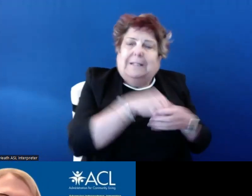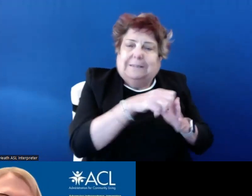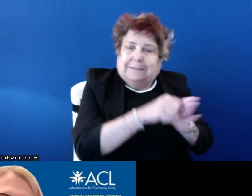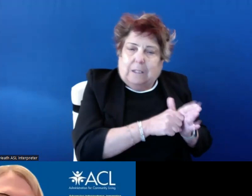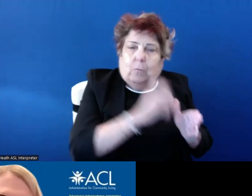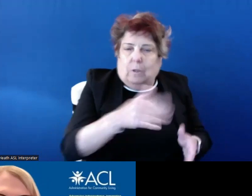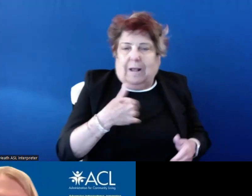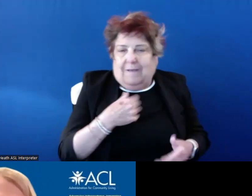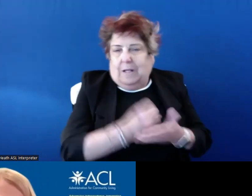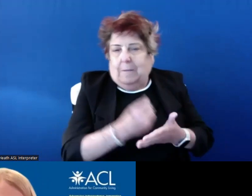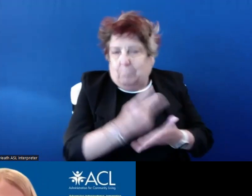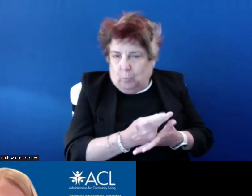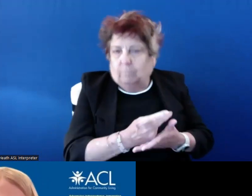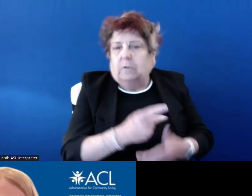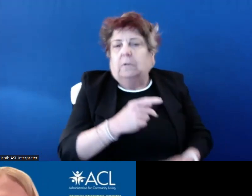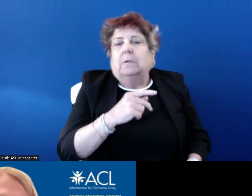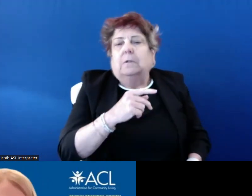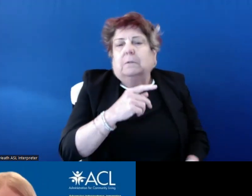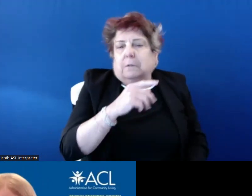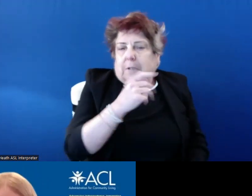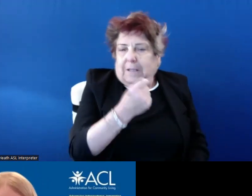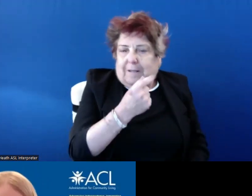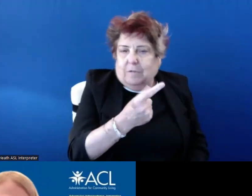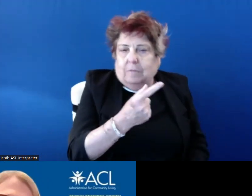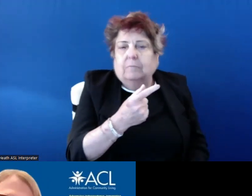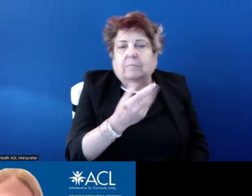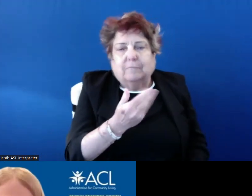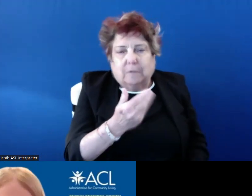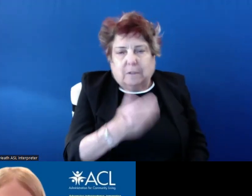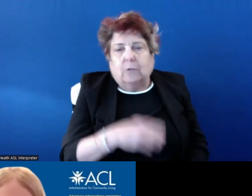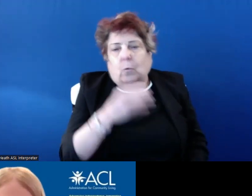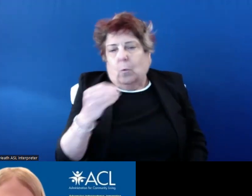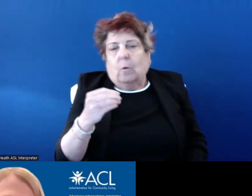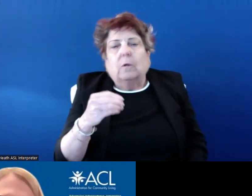and/or the 1915(i) state plan, and responsible to administer that.